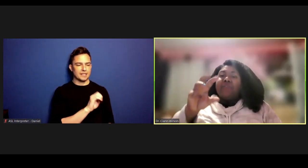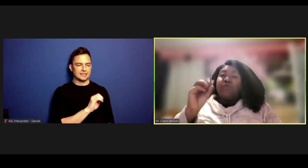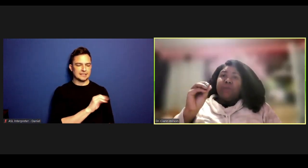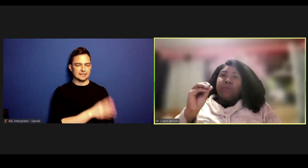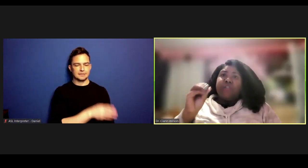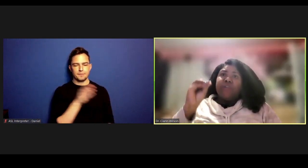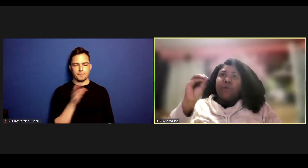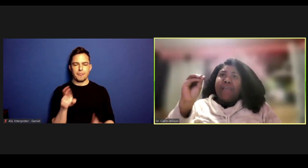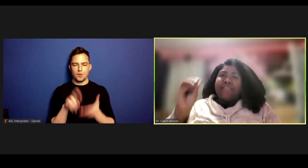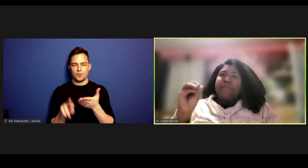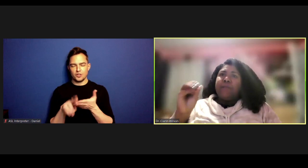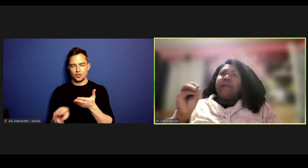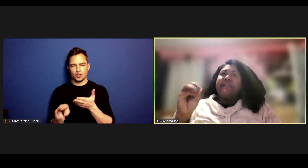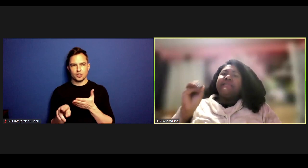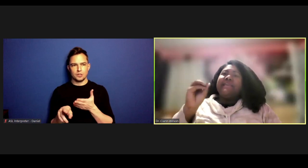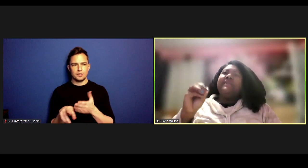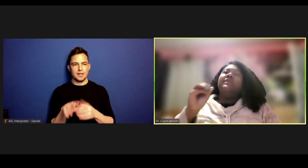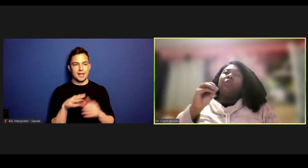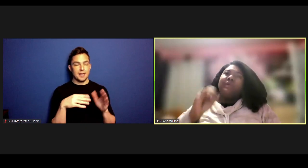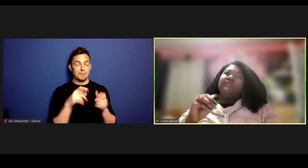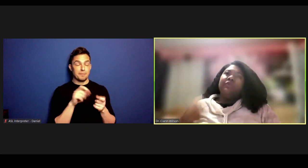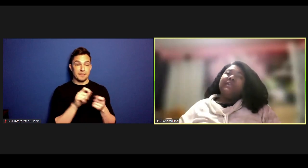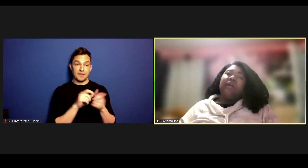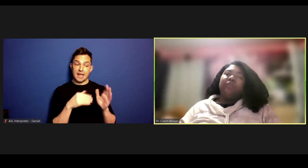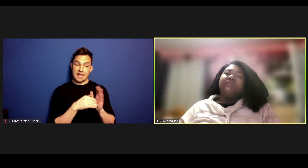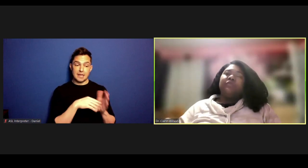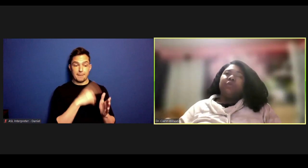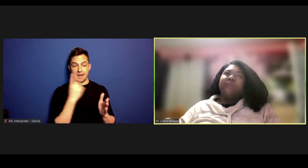research, and in particular anti-blackness in research and health research in a really